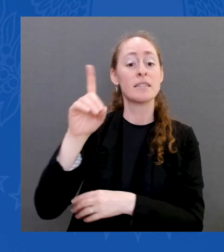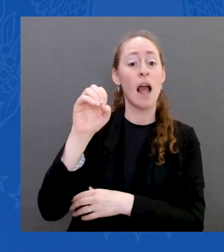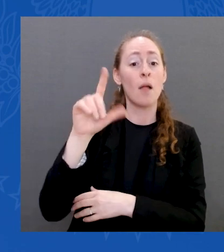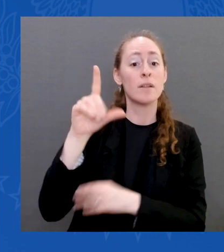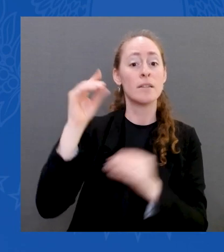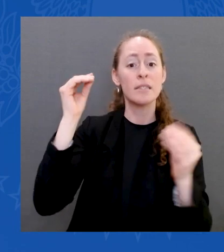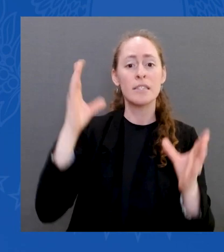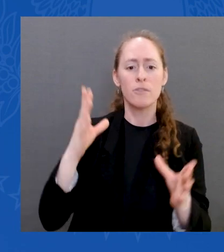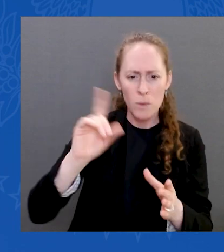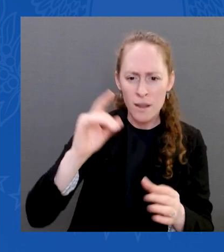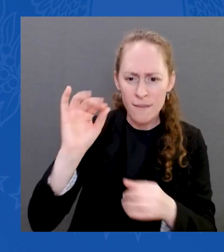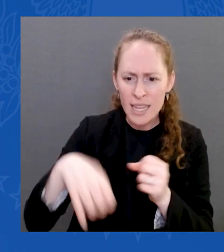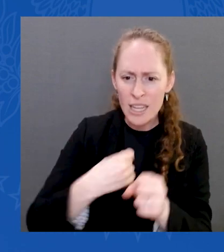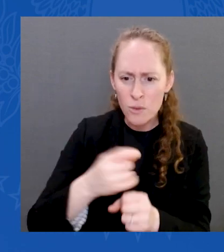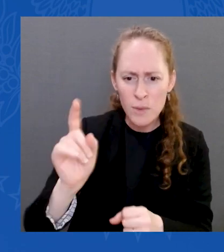Where's the Delaware Teacher of the Year?